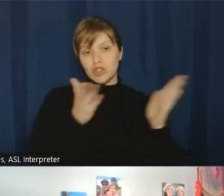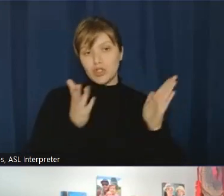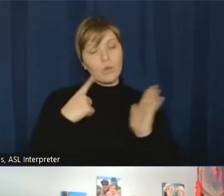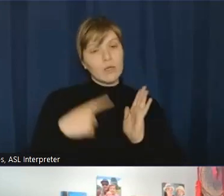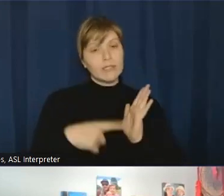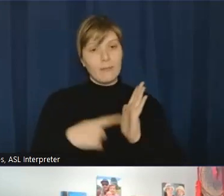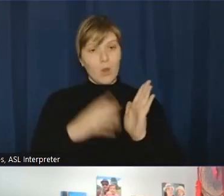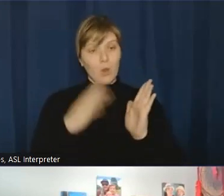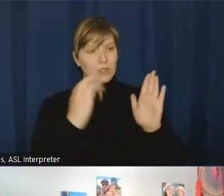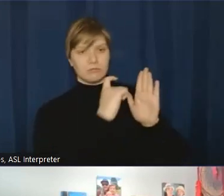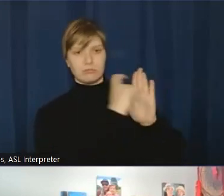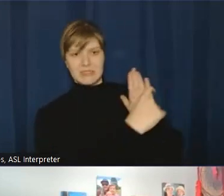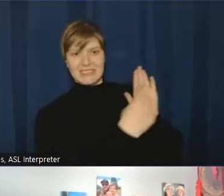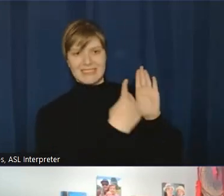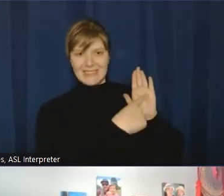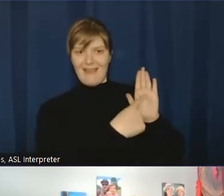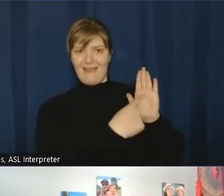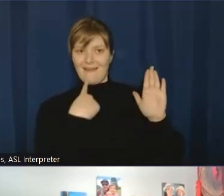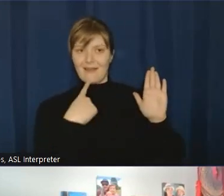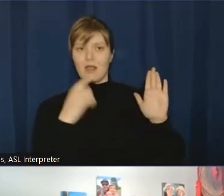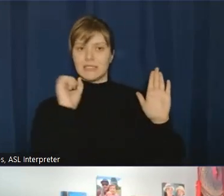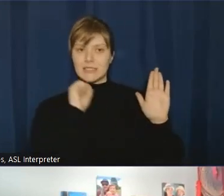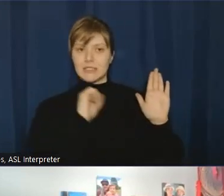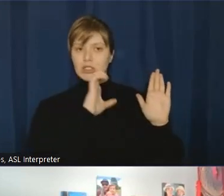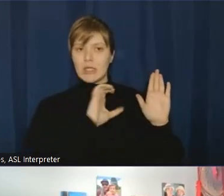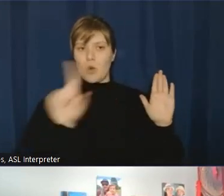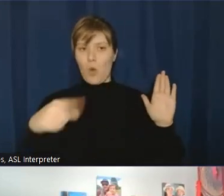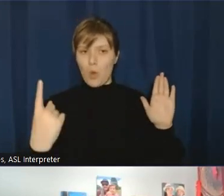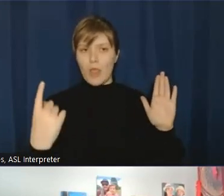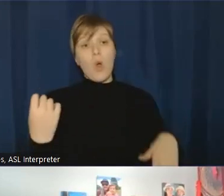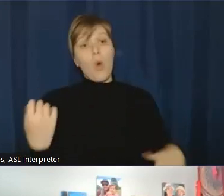the top, or it will say “paratransit.” It does have by funding source at the bottom,